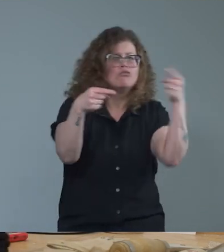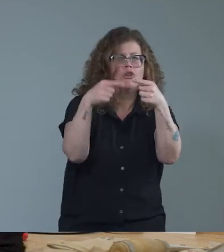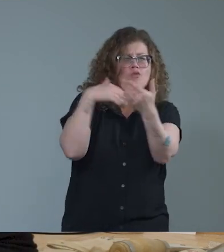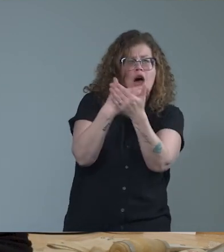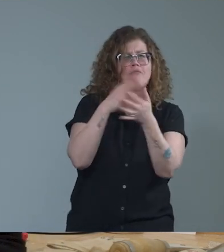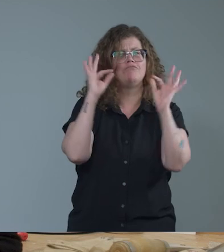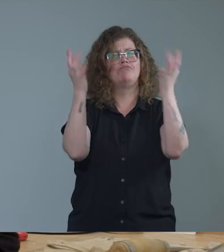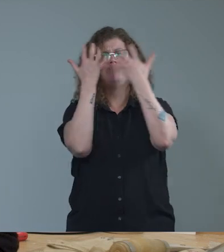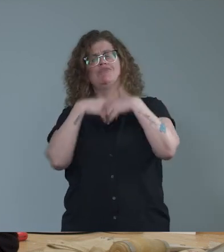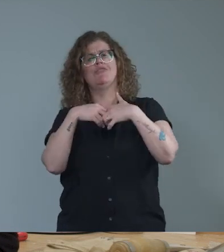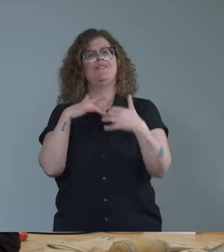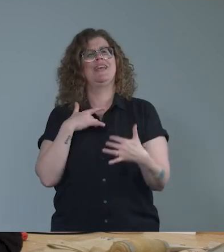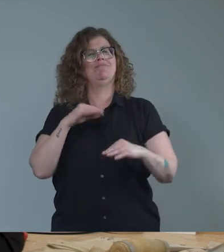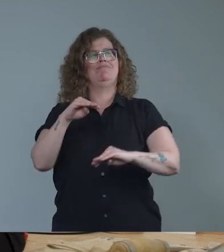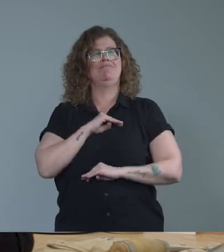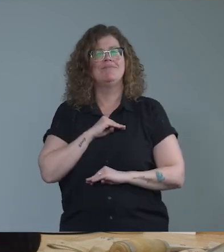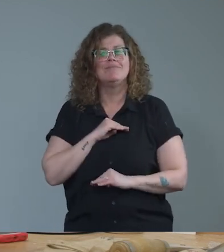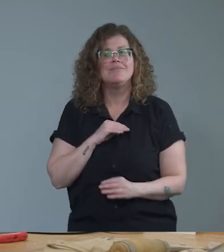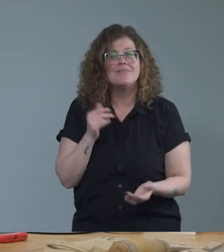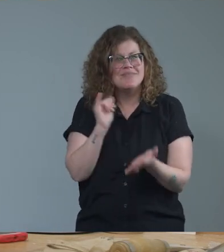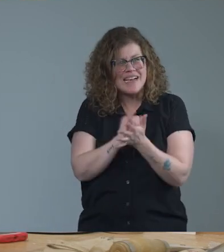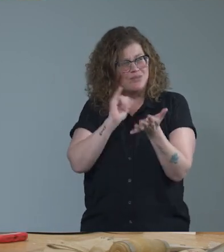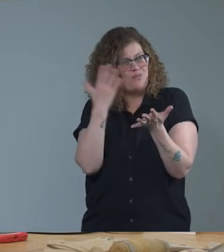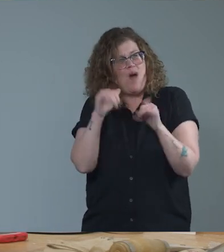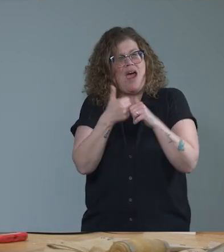You've got the traffic going that way. You've got wire here.